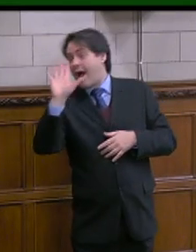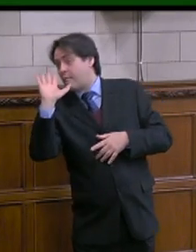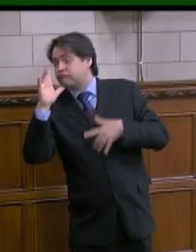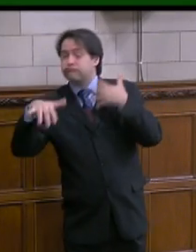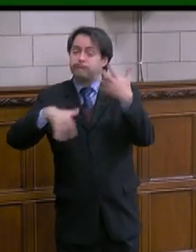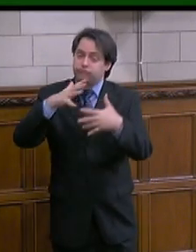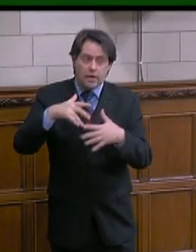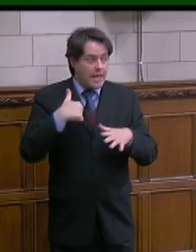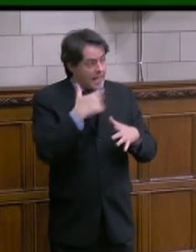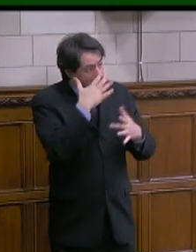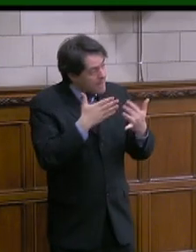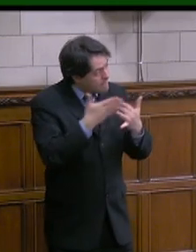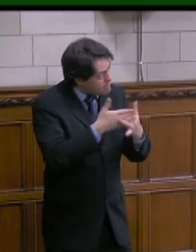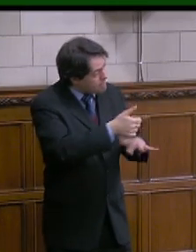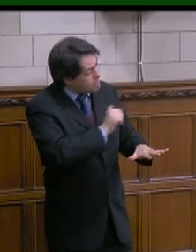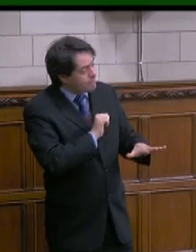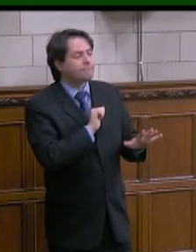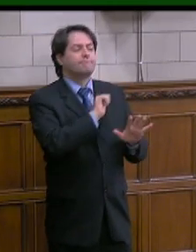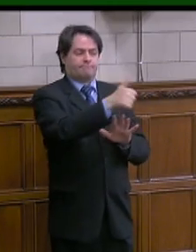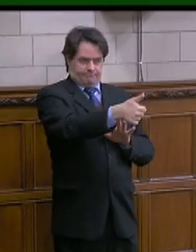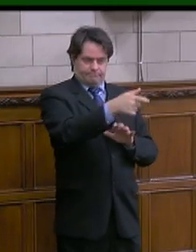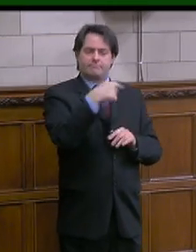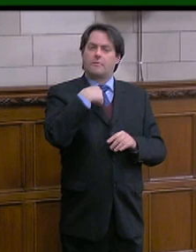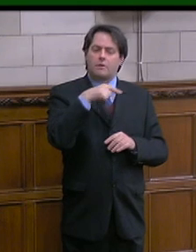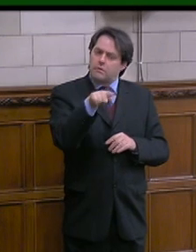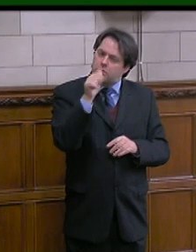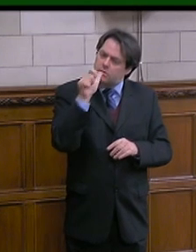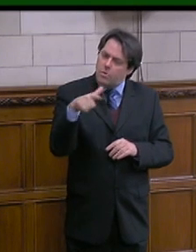Bambos Charalambous (Enfield, Southgate) (Lab): Is my hon.